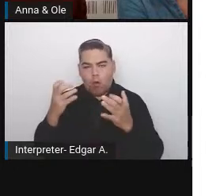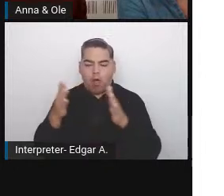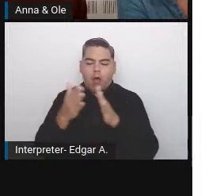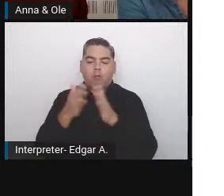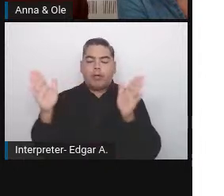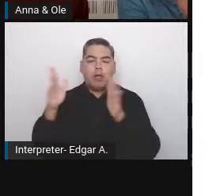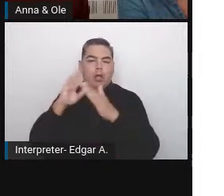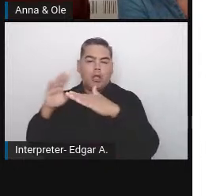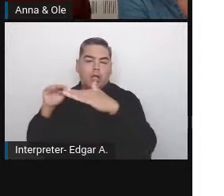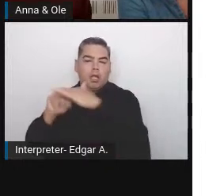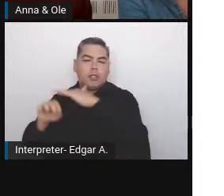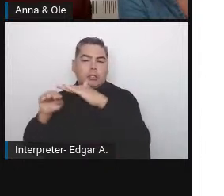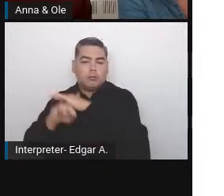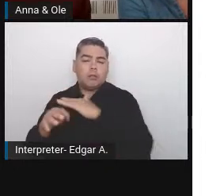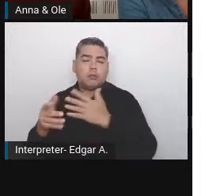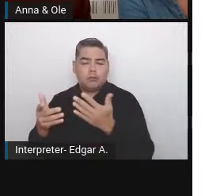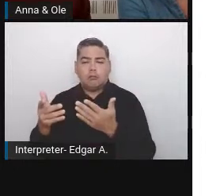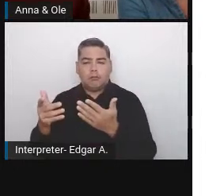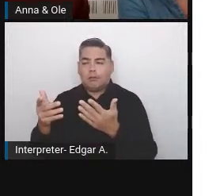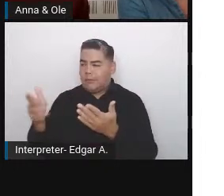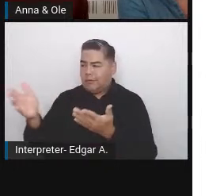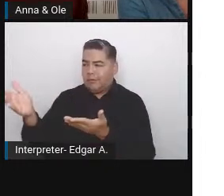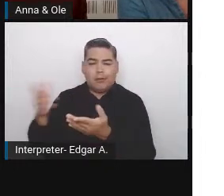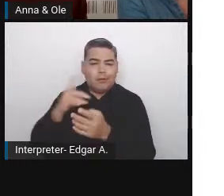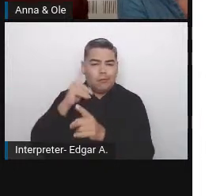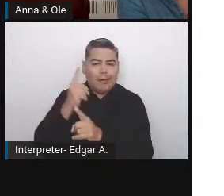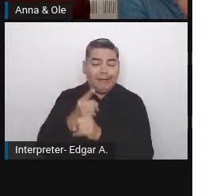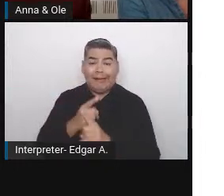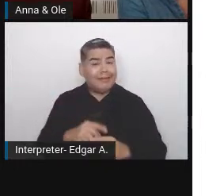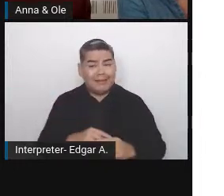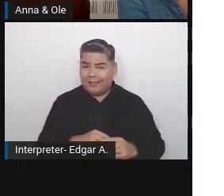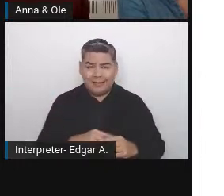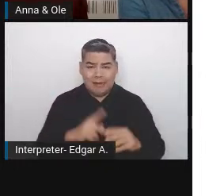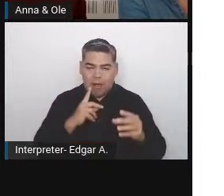So we have not used any overlays. We do not want to because we want to do